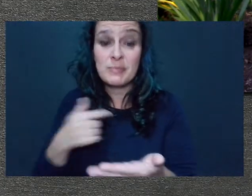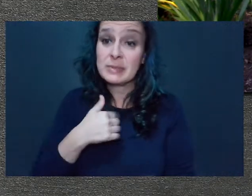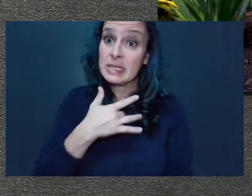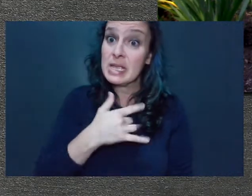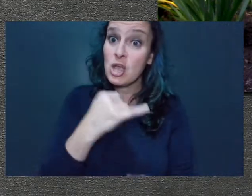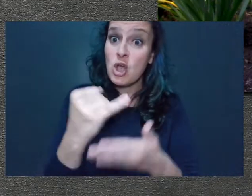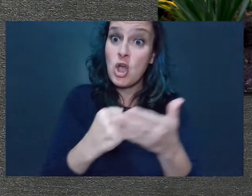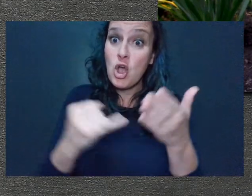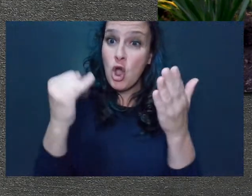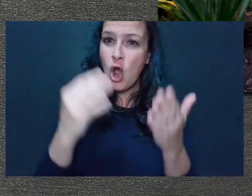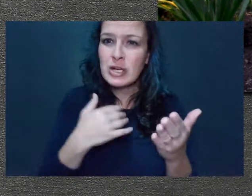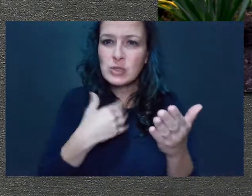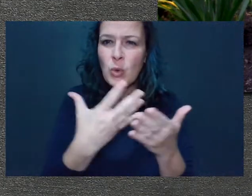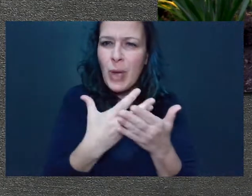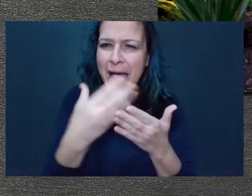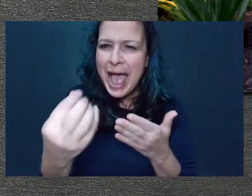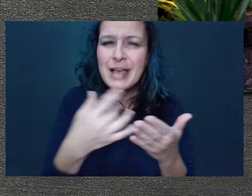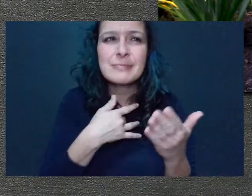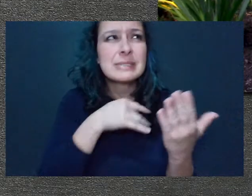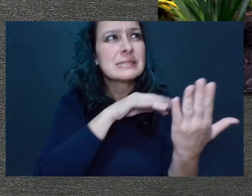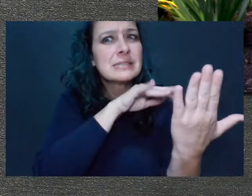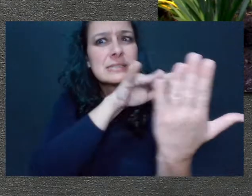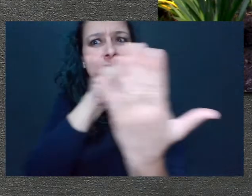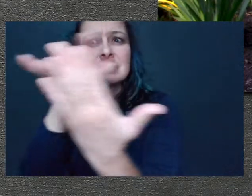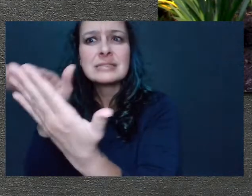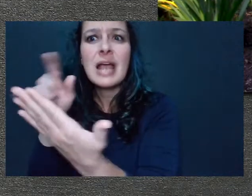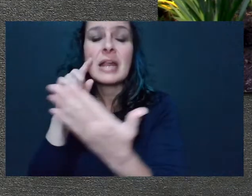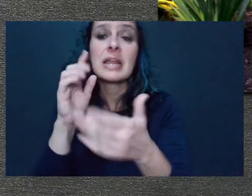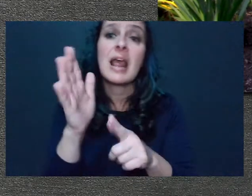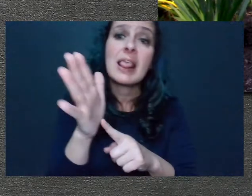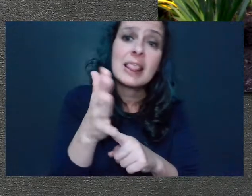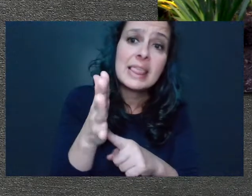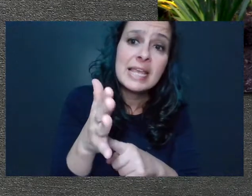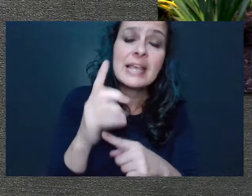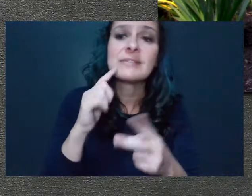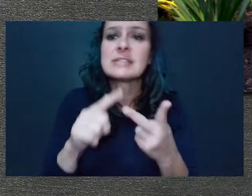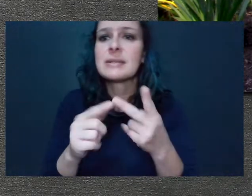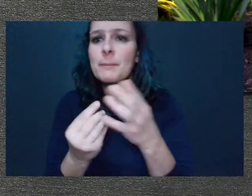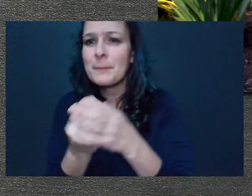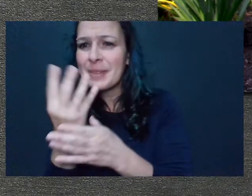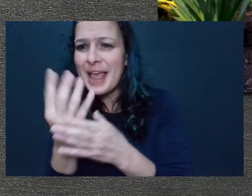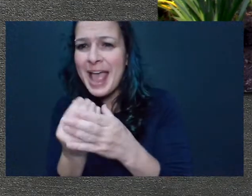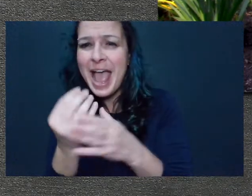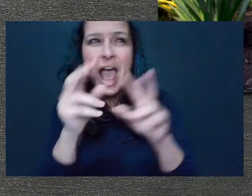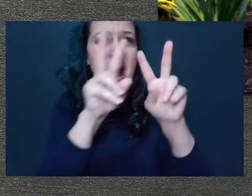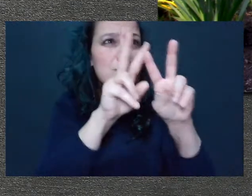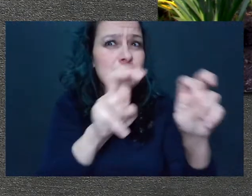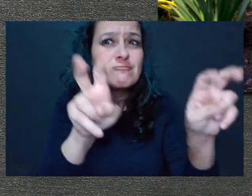They look at the leaves. They look at the plants. If you look close enough, you can see some bugs.